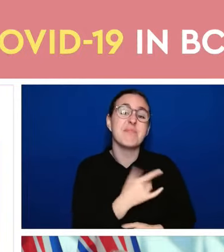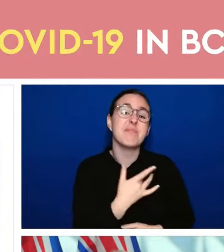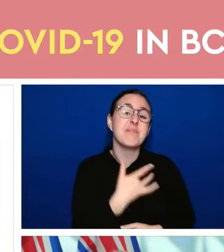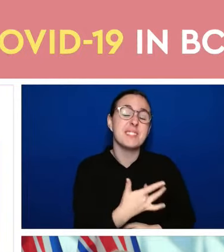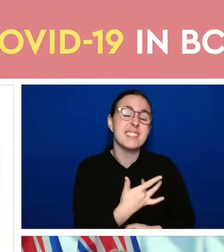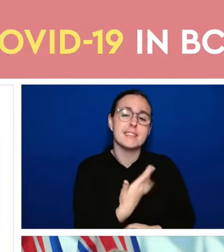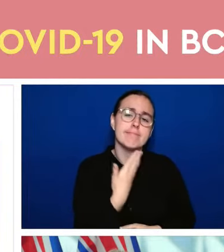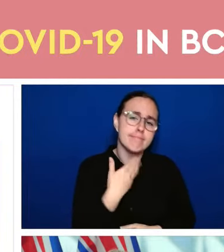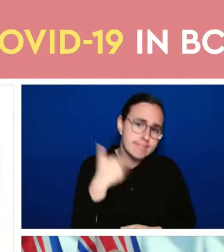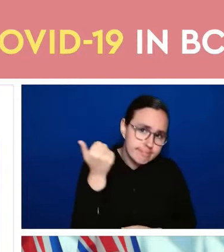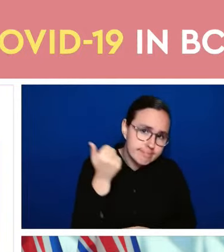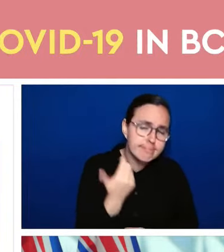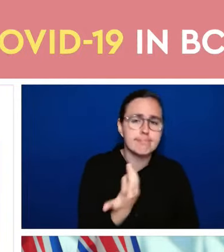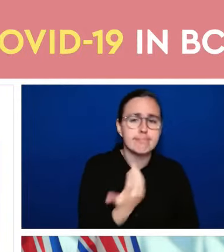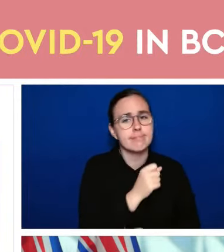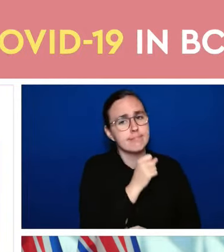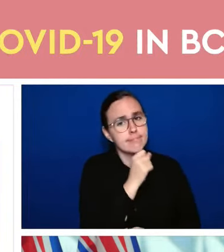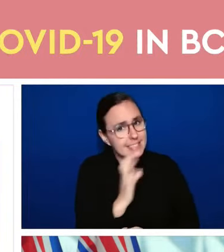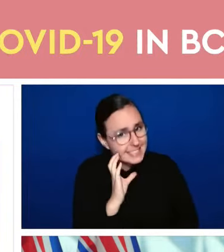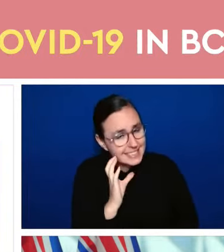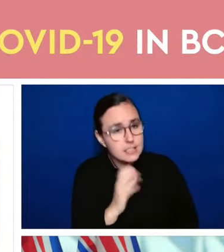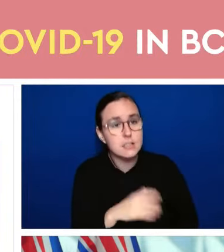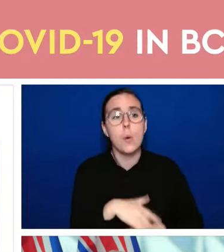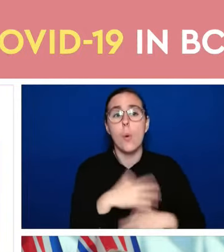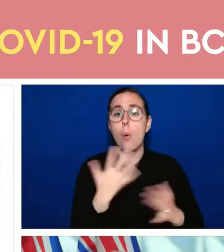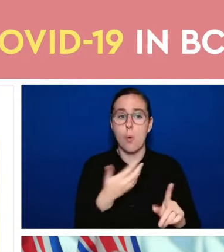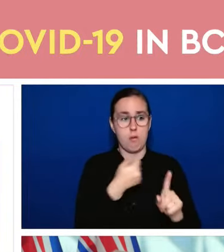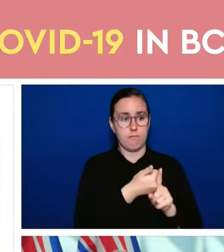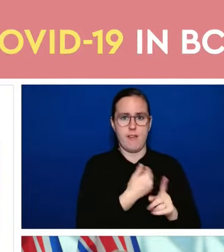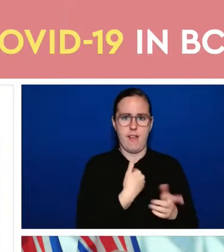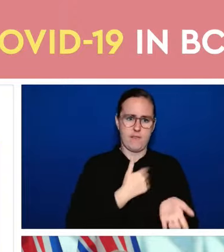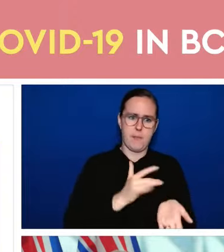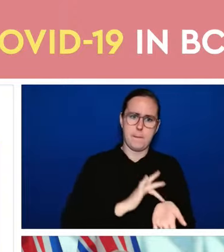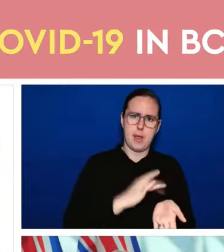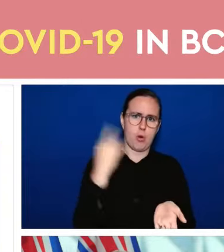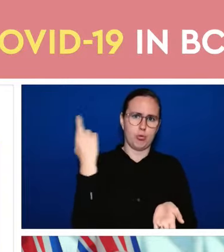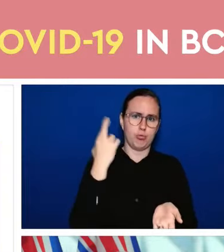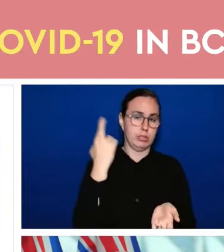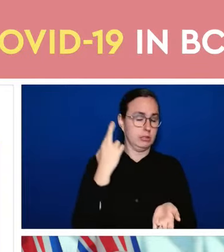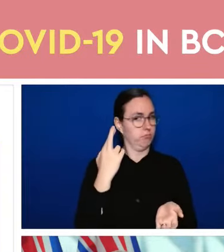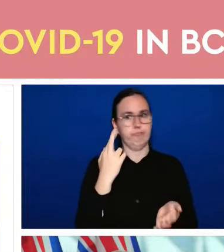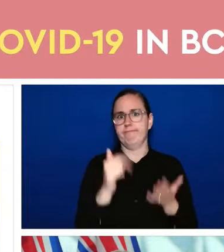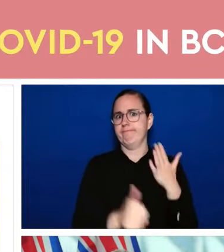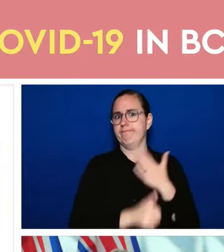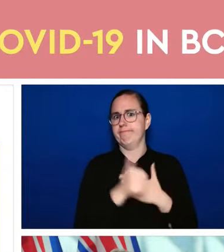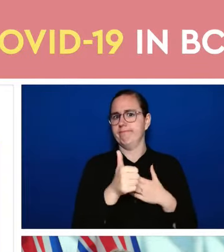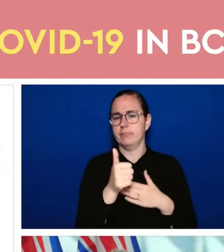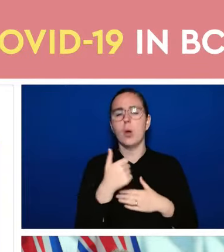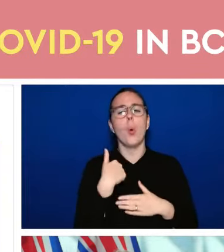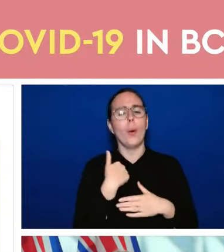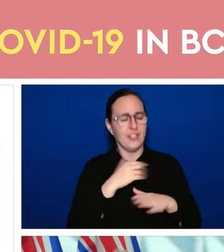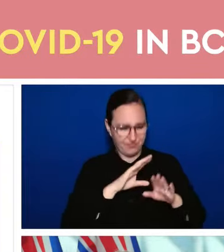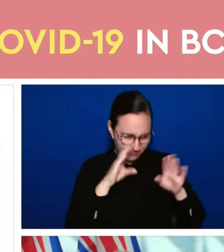extremely vulnerable and our focus will remain on that. We need to protect our health care